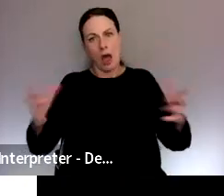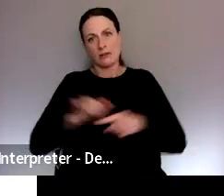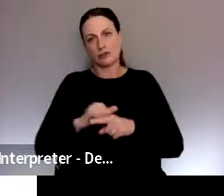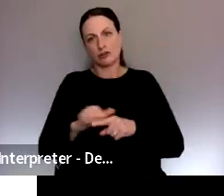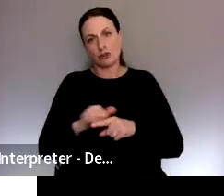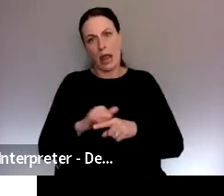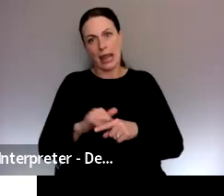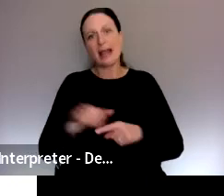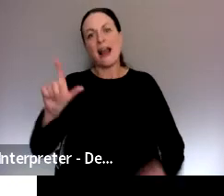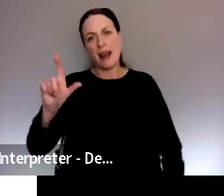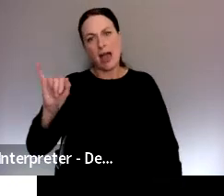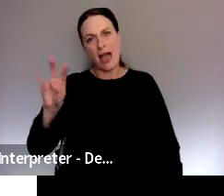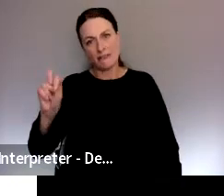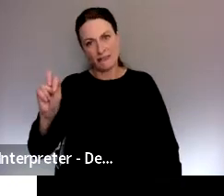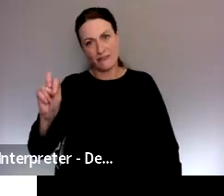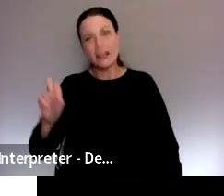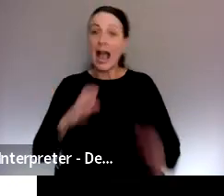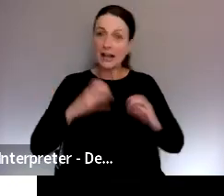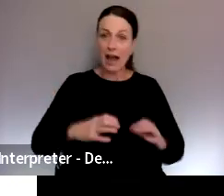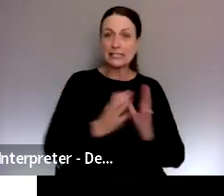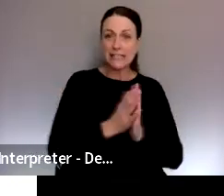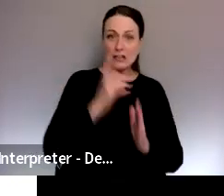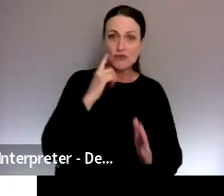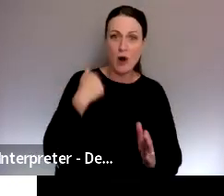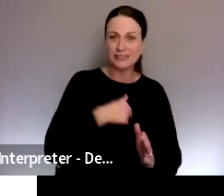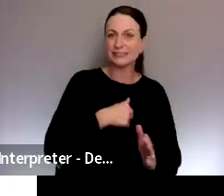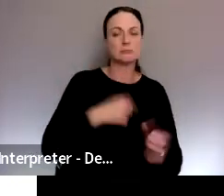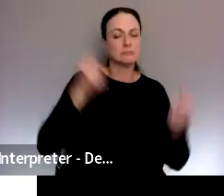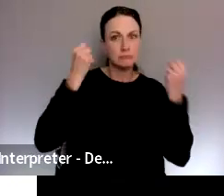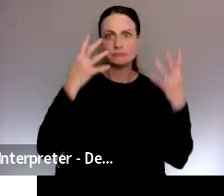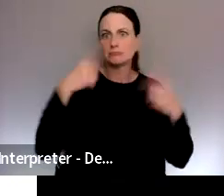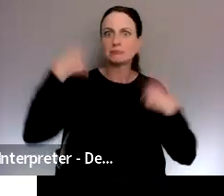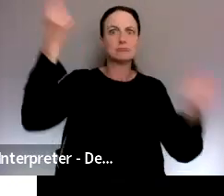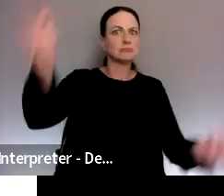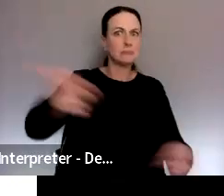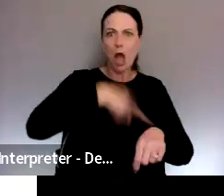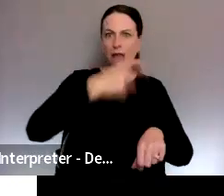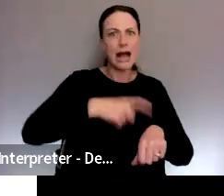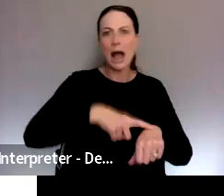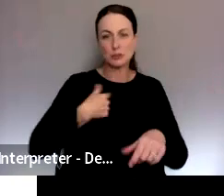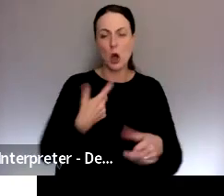that we have done live and clients have asked us for this for so long that we're getting it all integrated